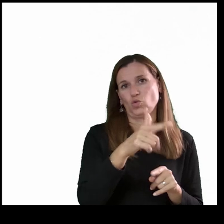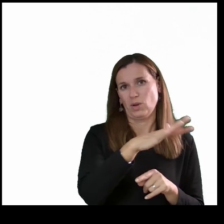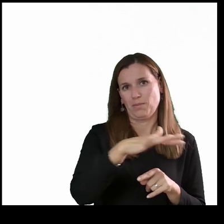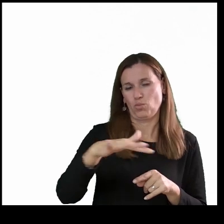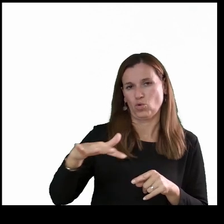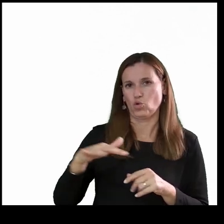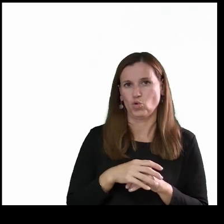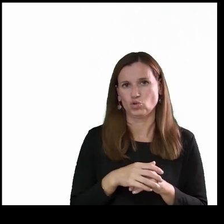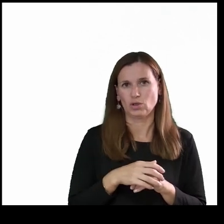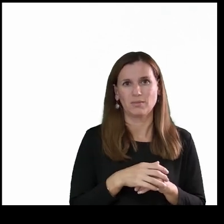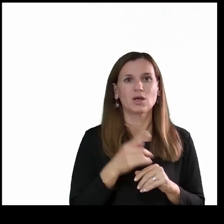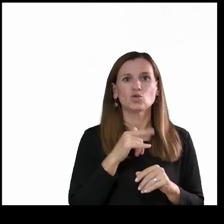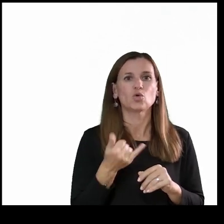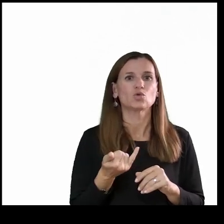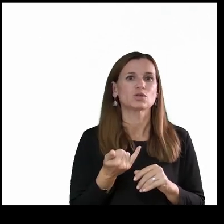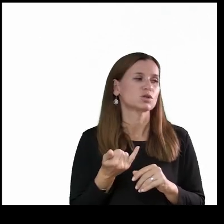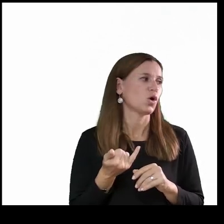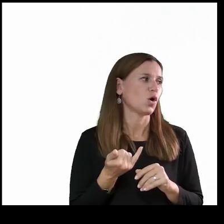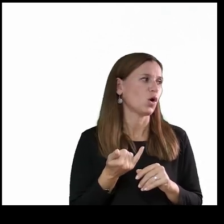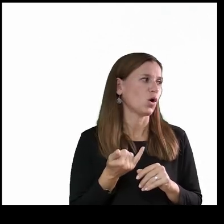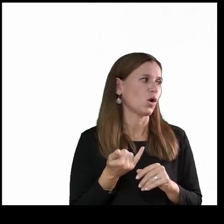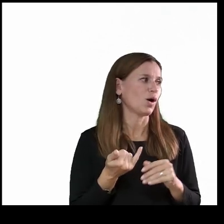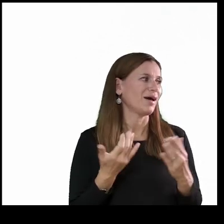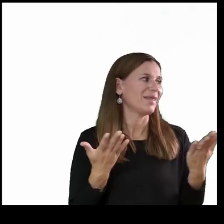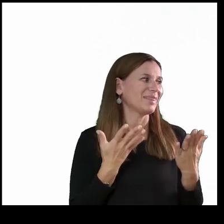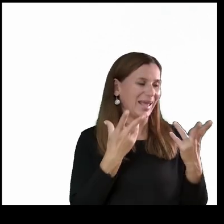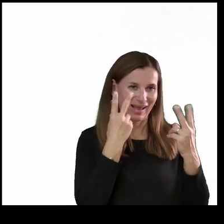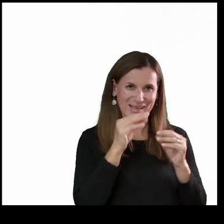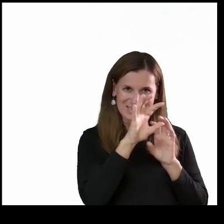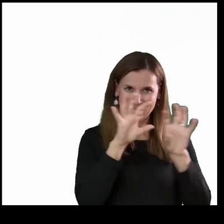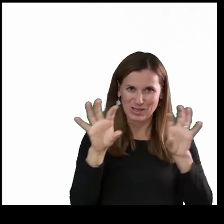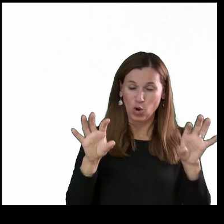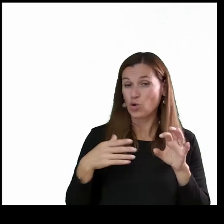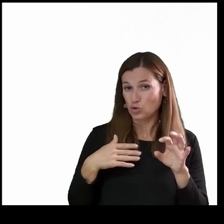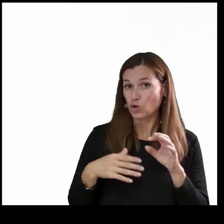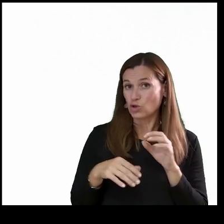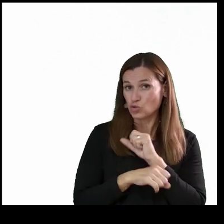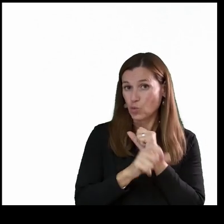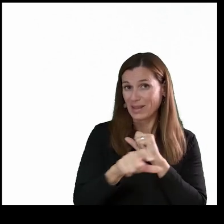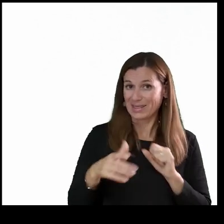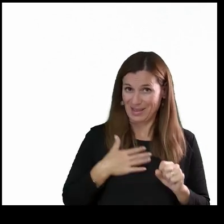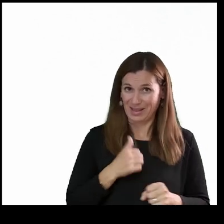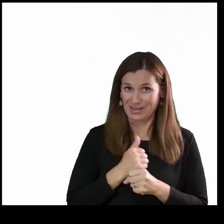These are some works made by students. They like to work like this. They never cheat when I